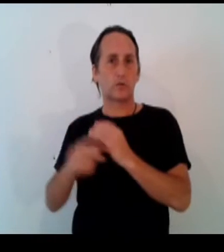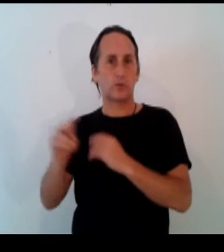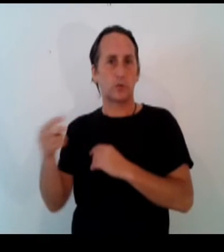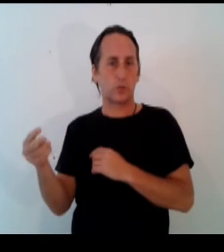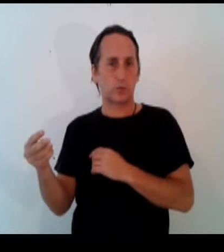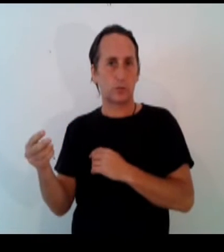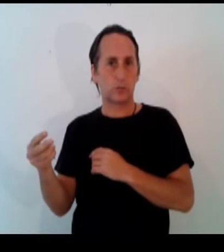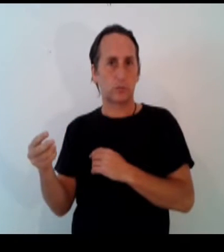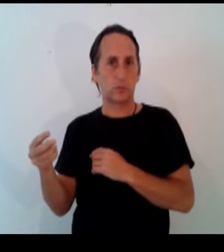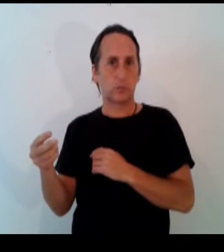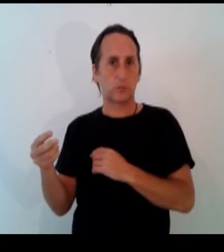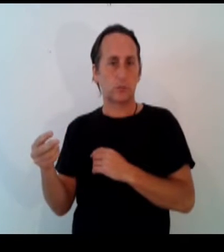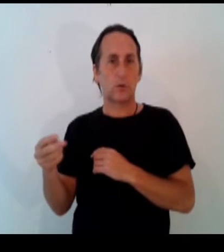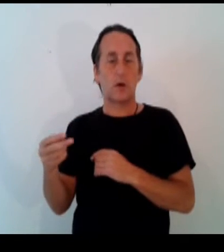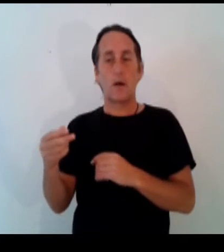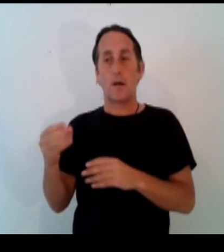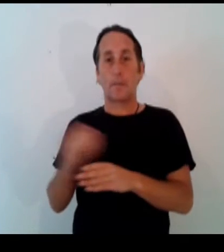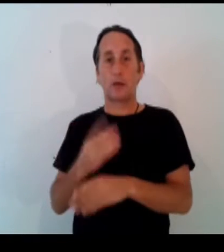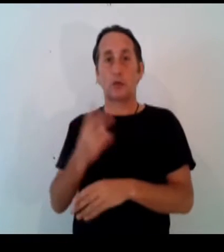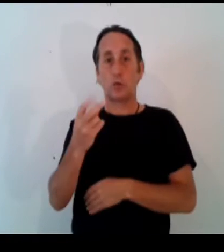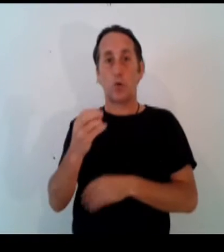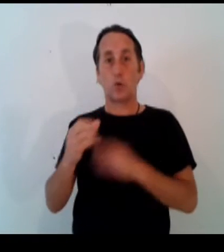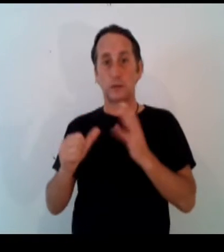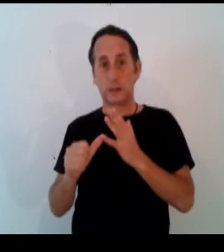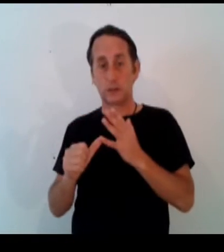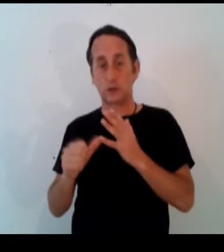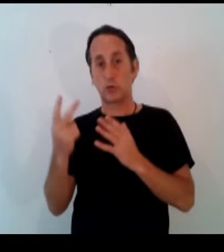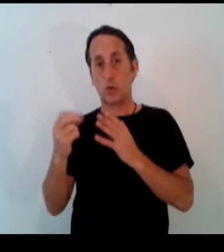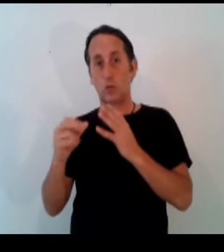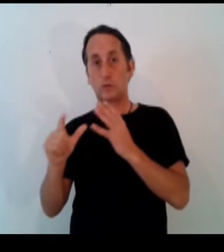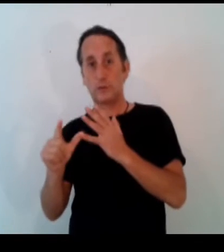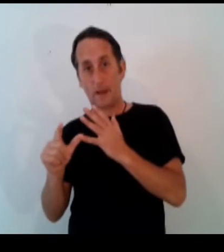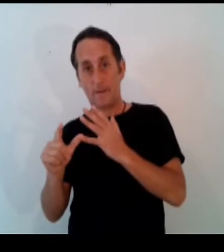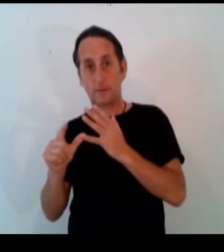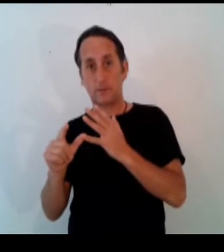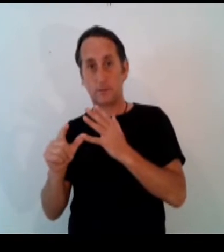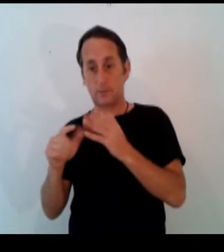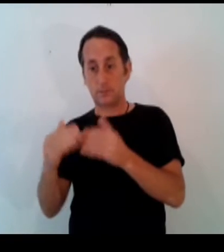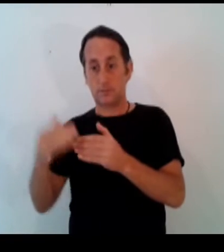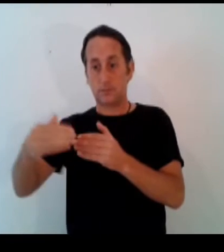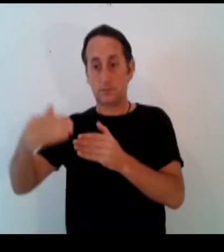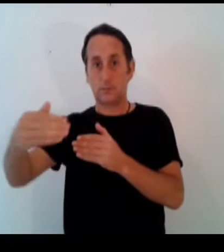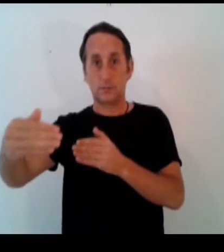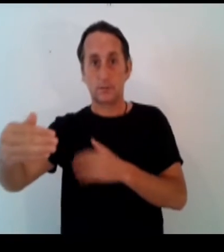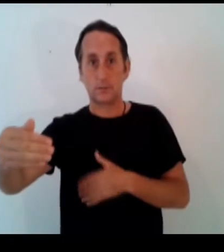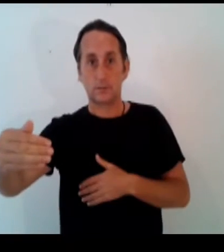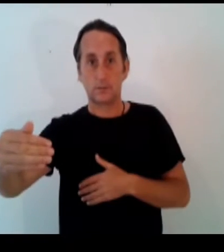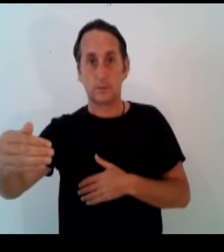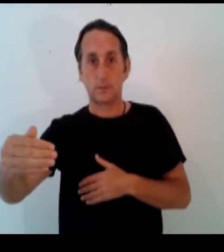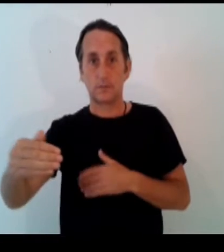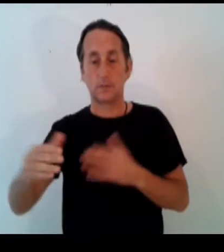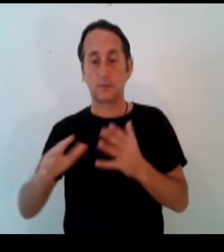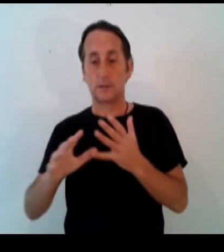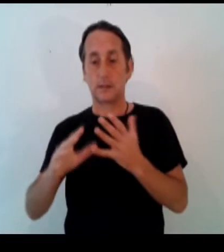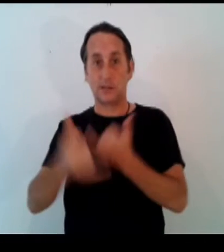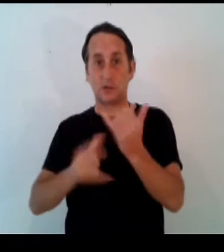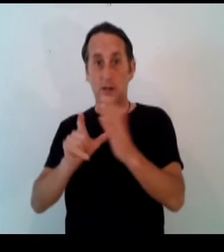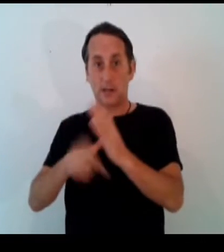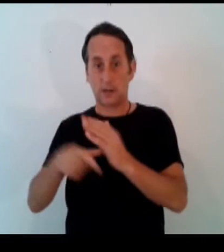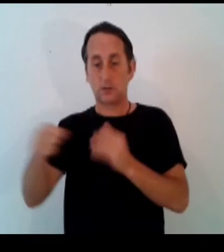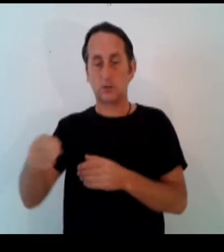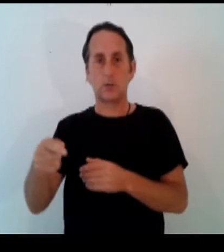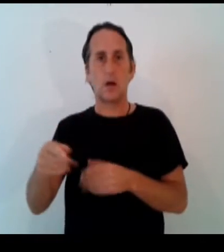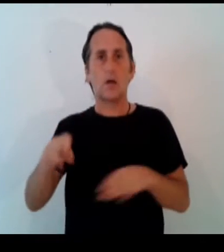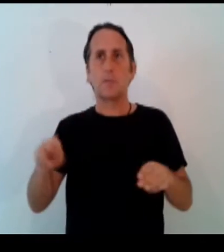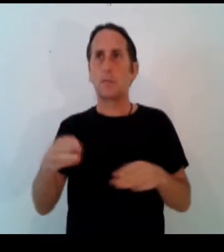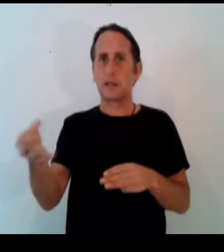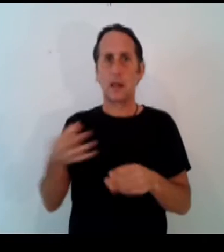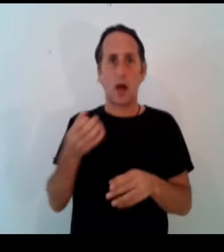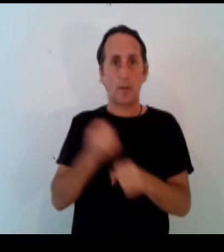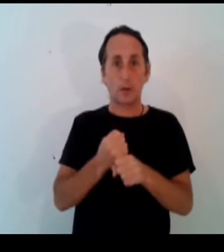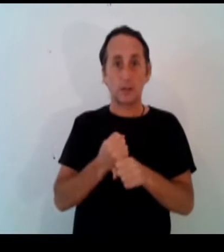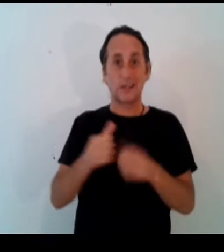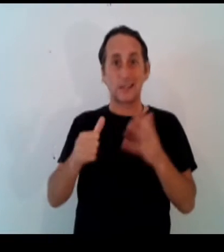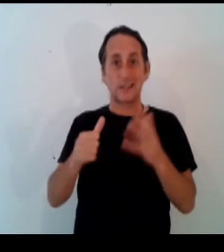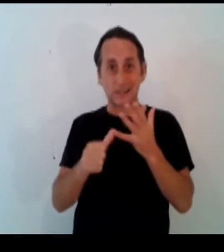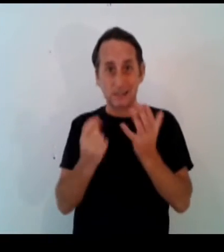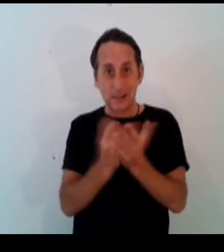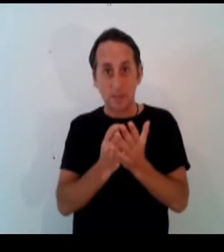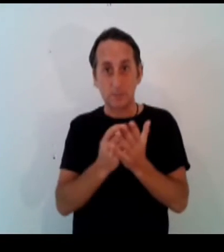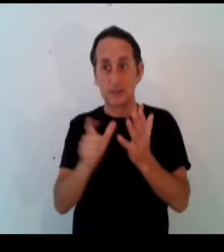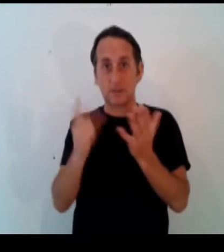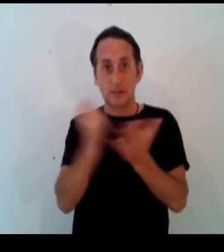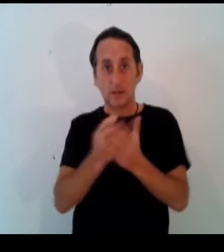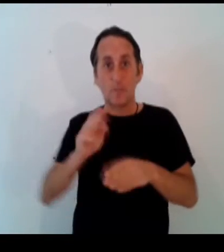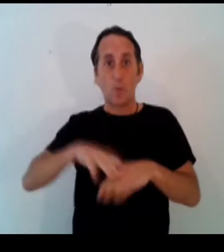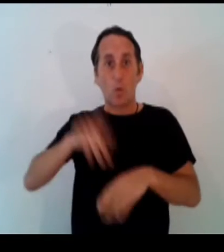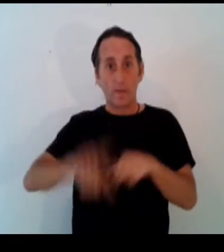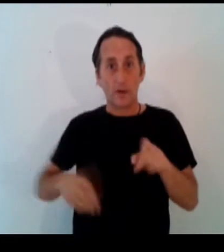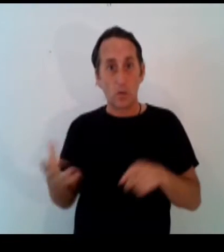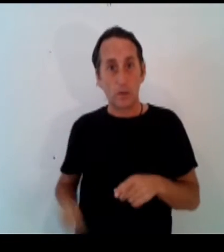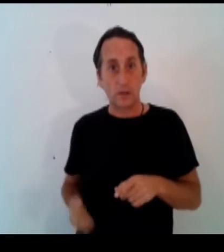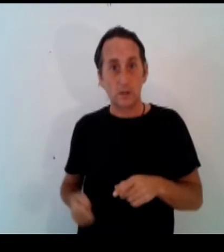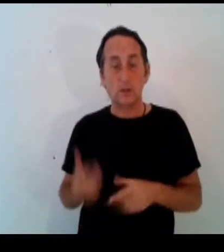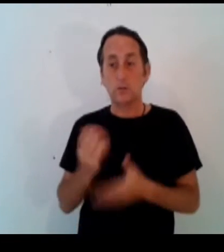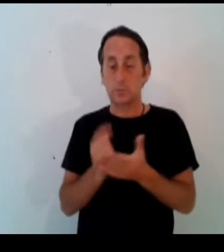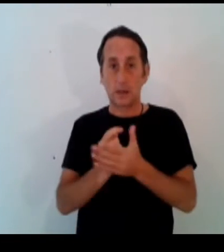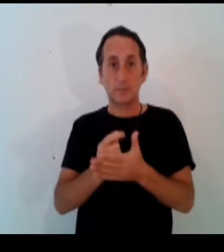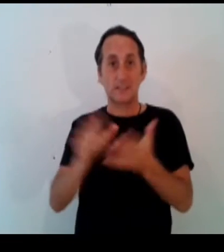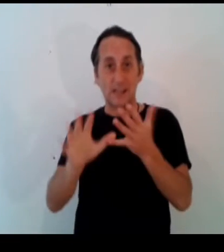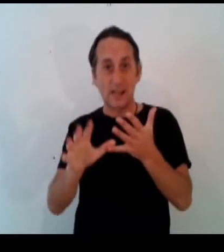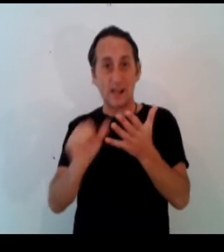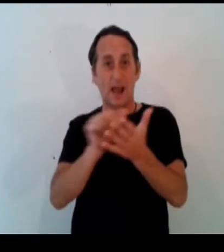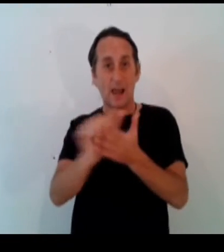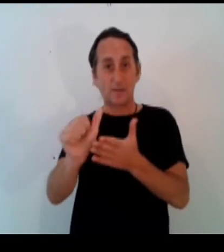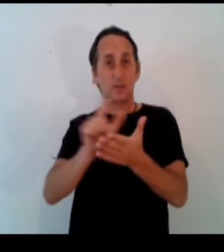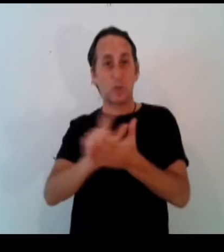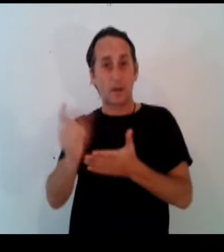By 2006, 2007 people were getting probably on average about 6 or 7 times what their income was and in some cases it was up to 10, 11, 12 times their income